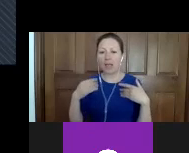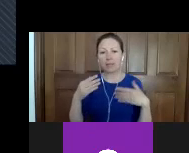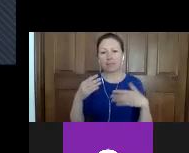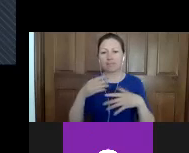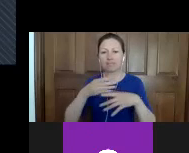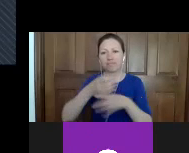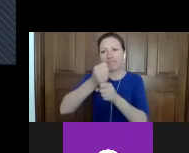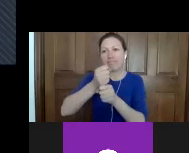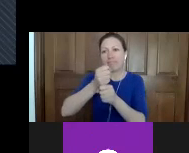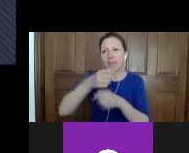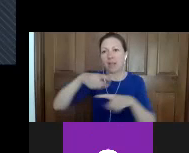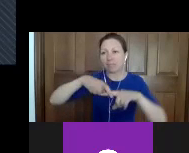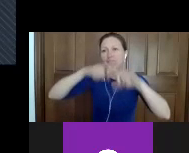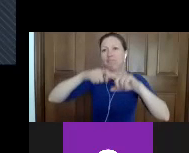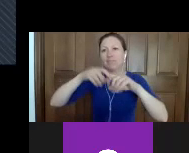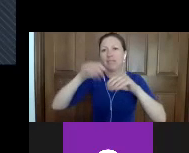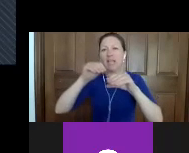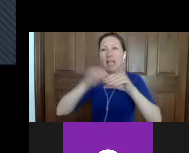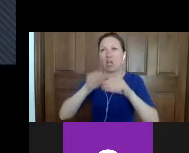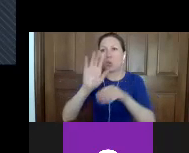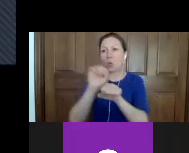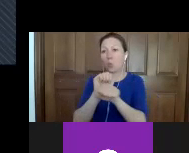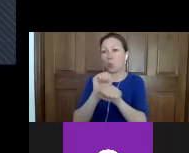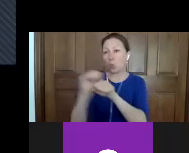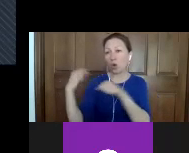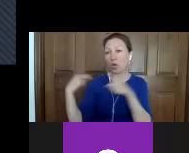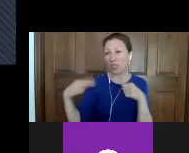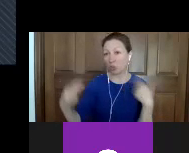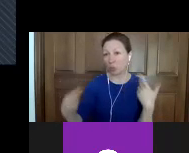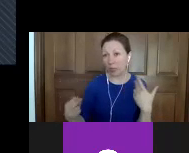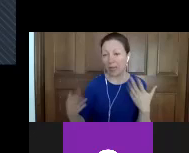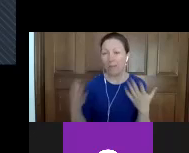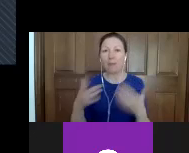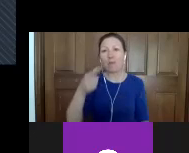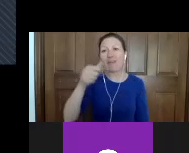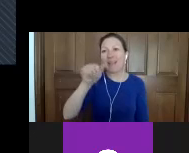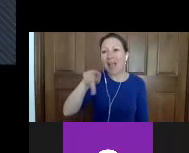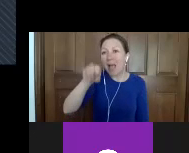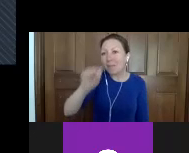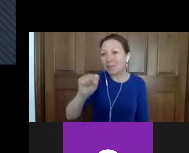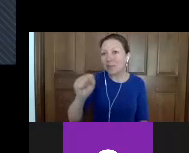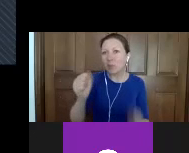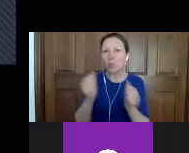emergency, disclosing can help explain those gaps. This is one of the biggest challenges